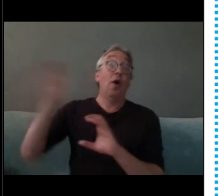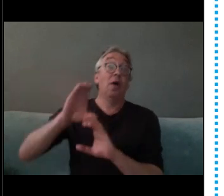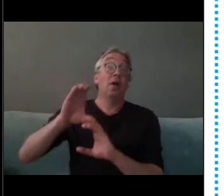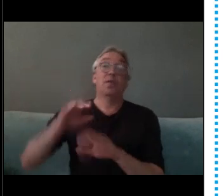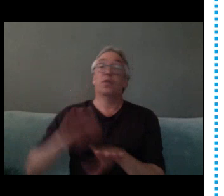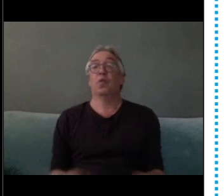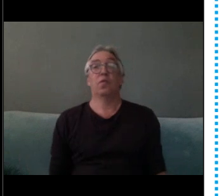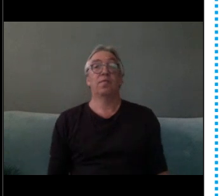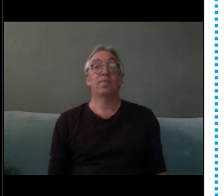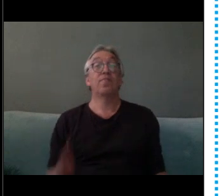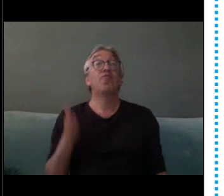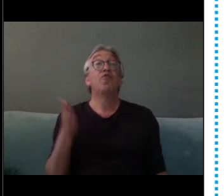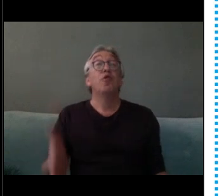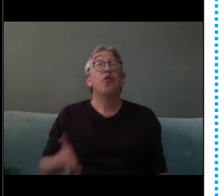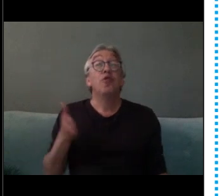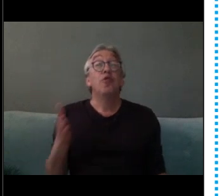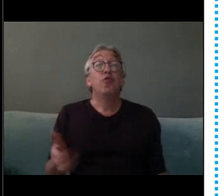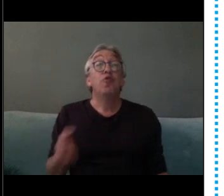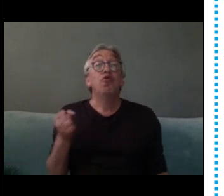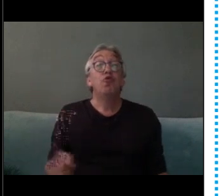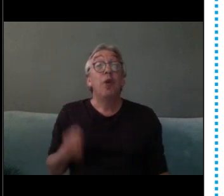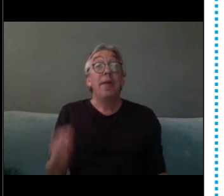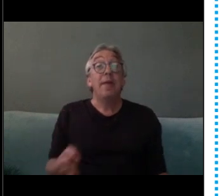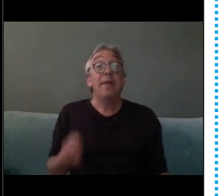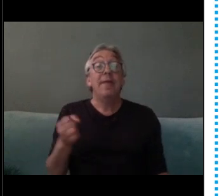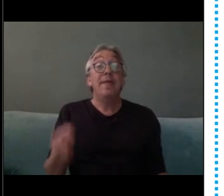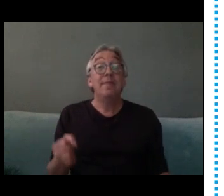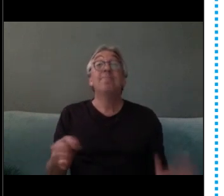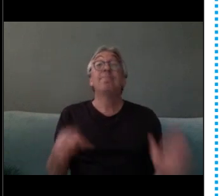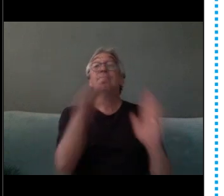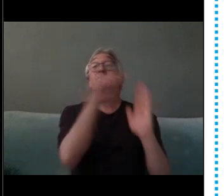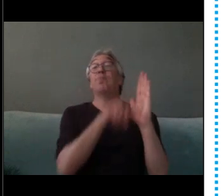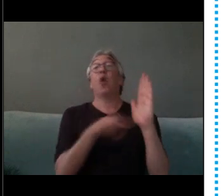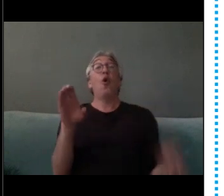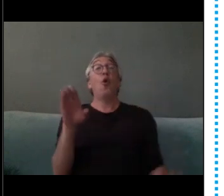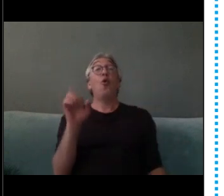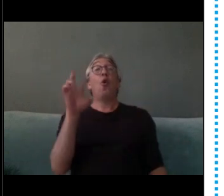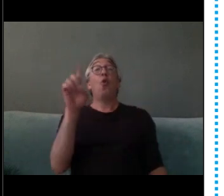The COVID-19 measures don't apply to rail but you can ask for compensation.